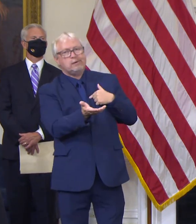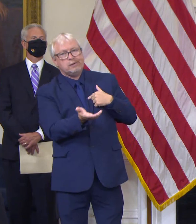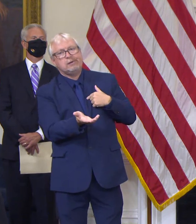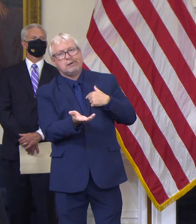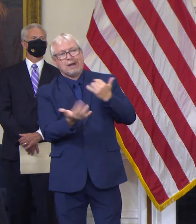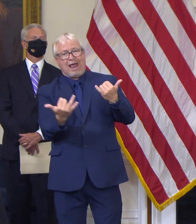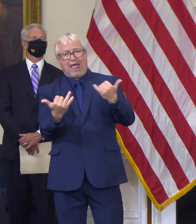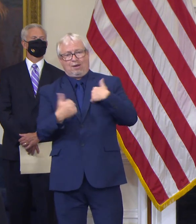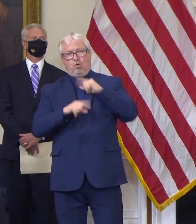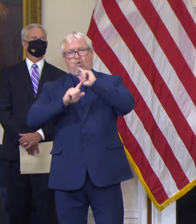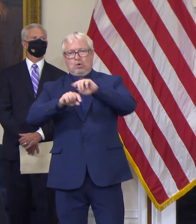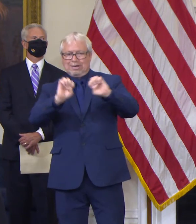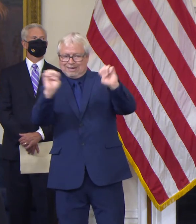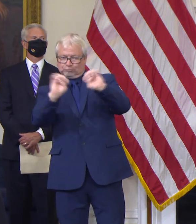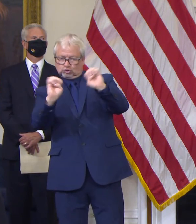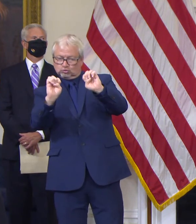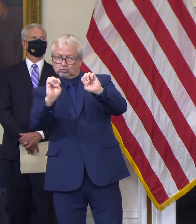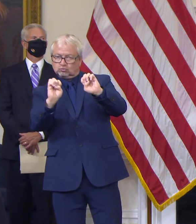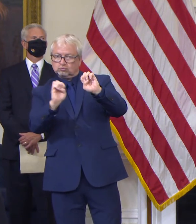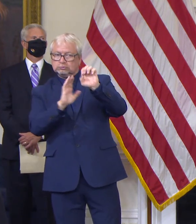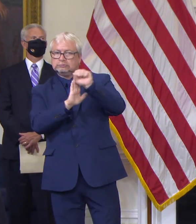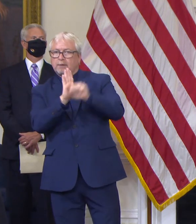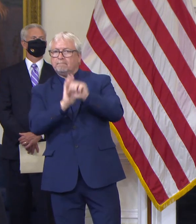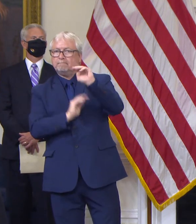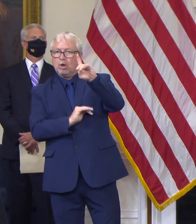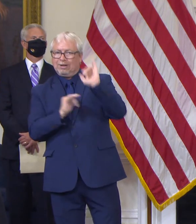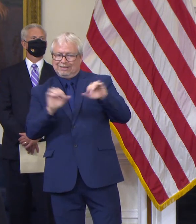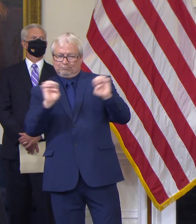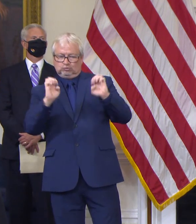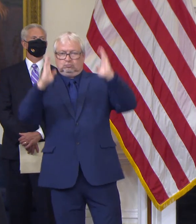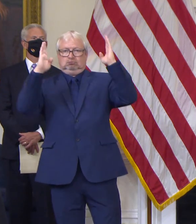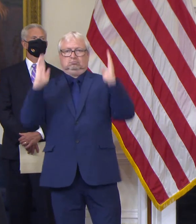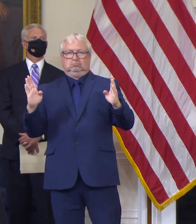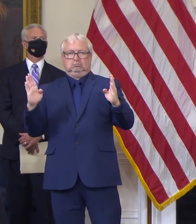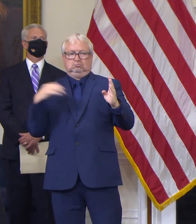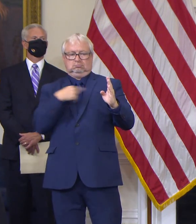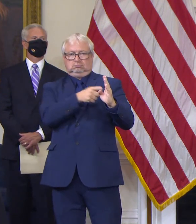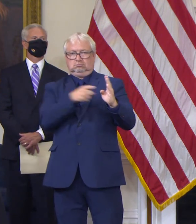Some of these we found would be really helpful going forward and of course need the legislature's concurrence,